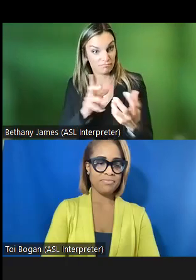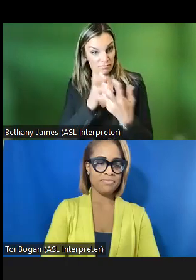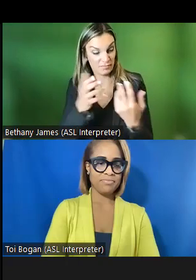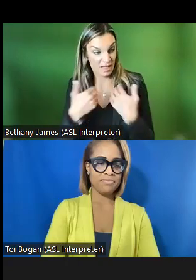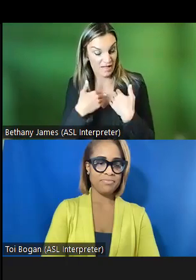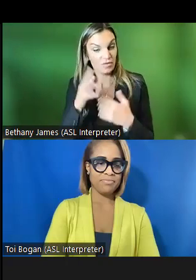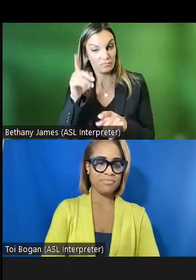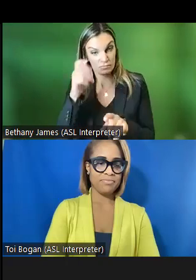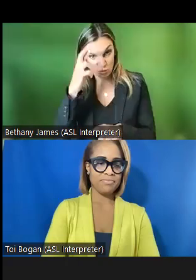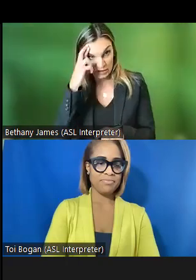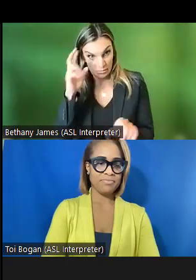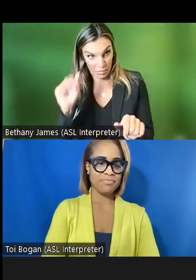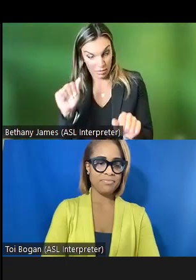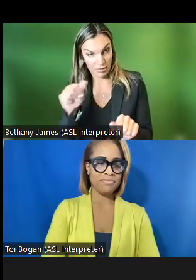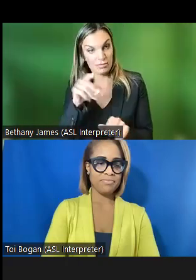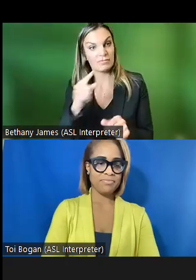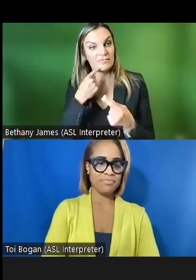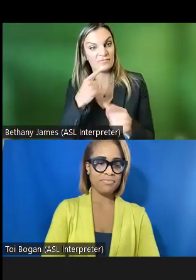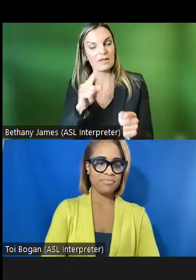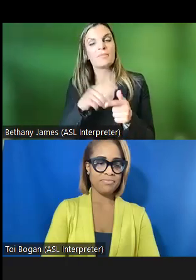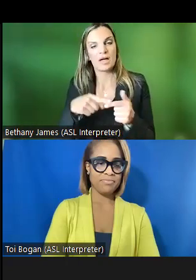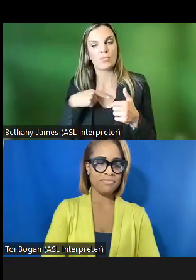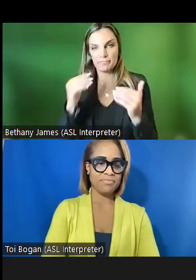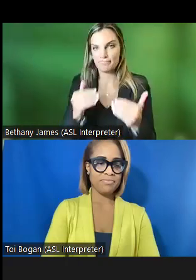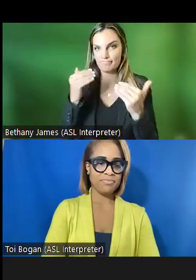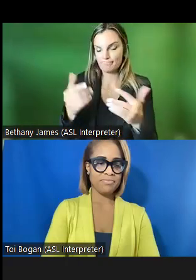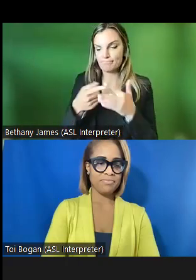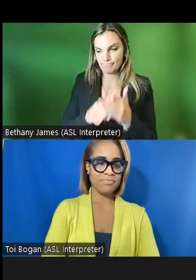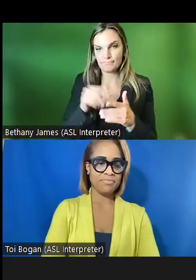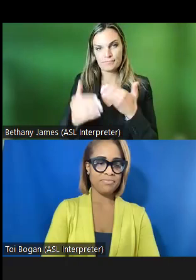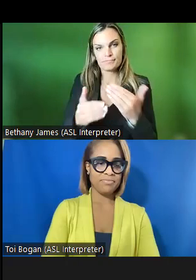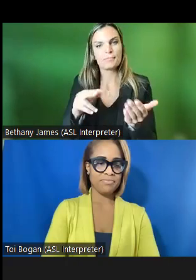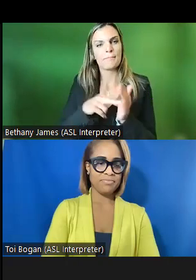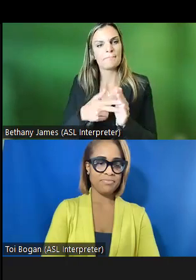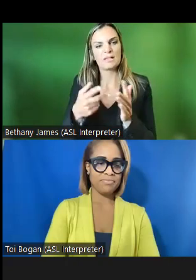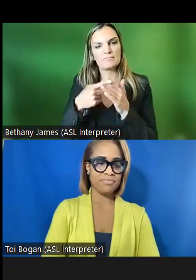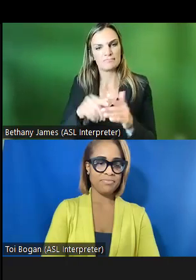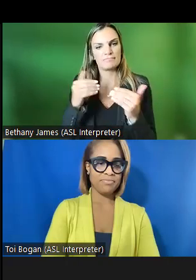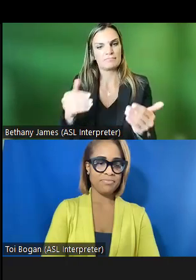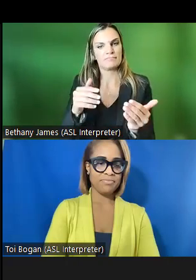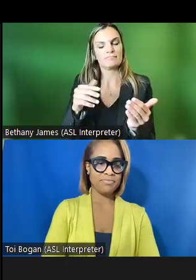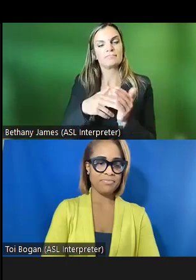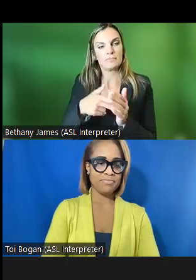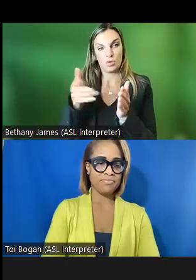And then finally, we implement that. And implementing that means letting the requester know that your accommodation will be granted